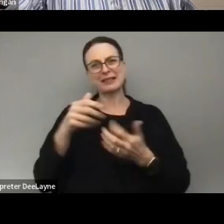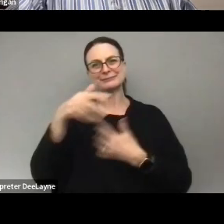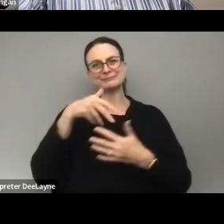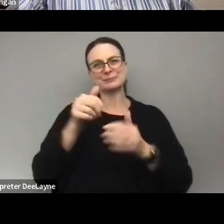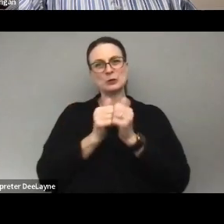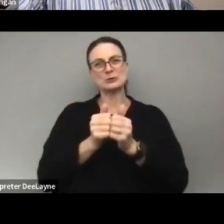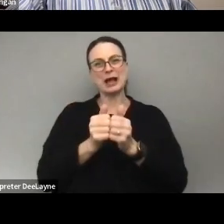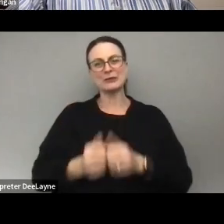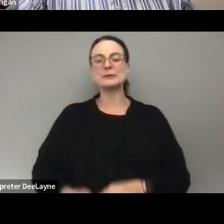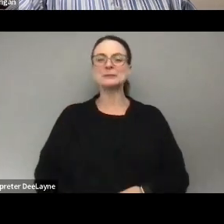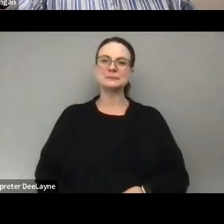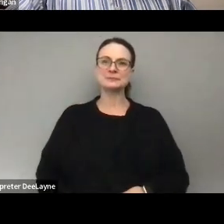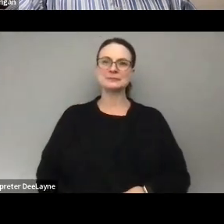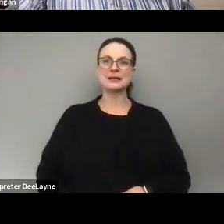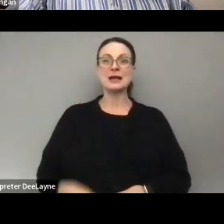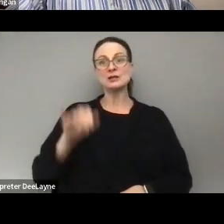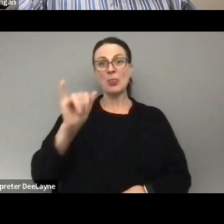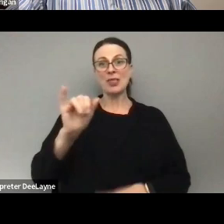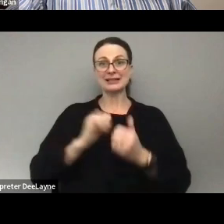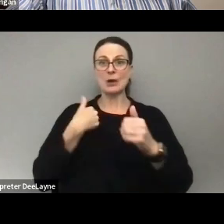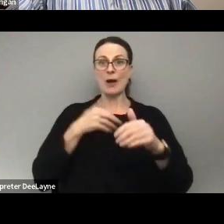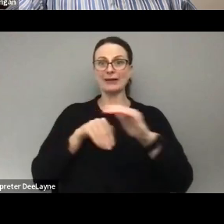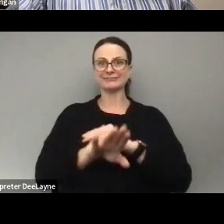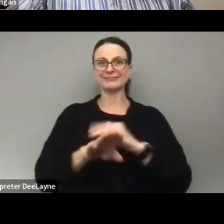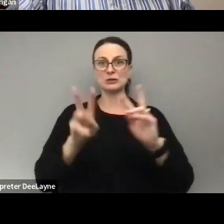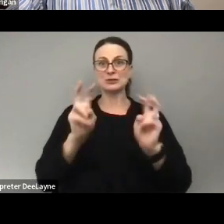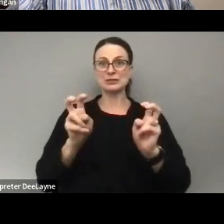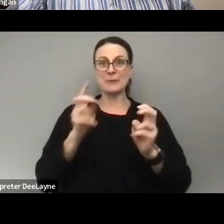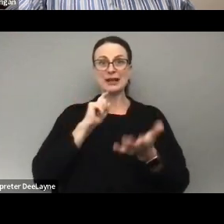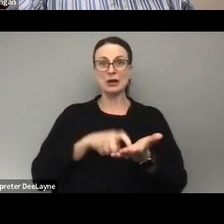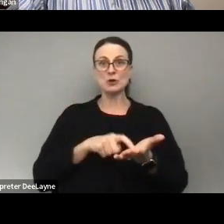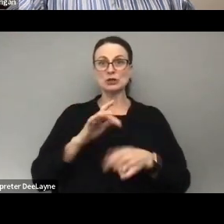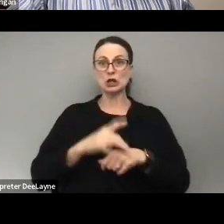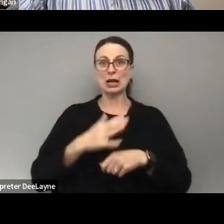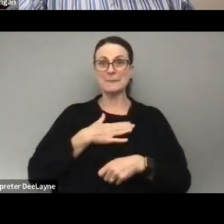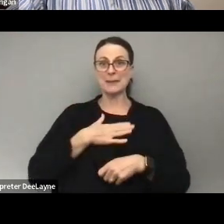So, that's where I kind of came into the topic. I noticed early on in my studies that there weren't a lot